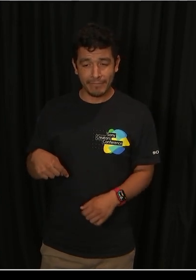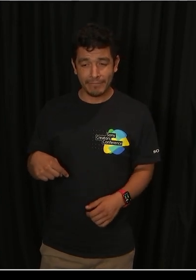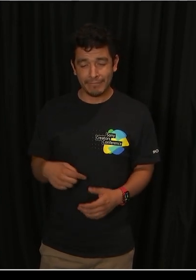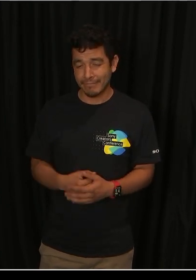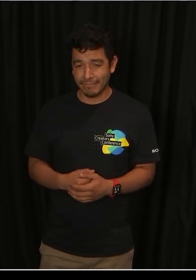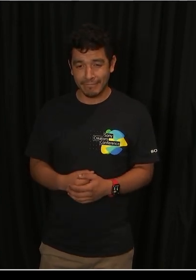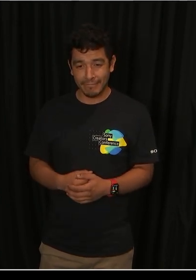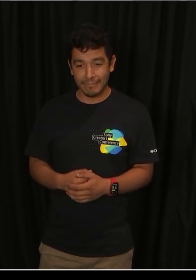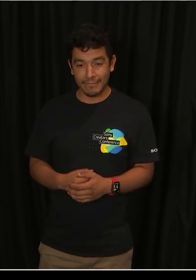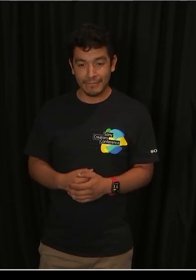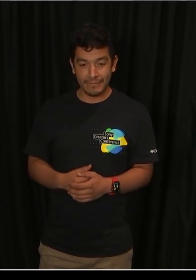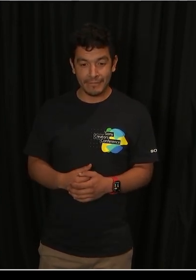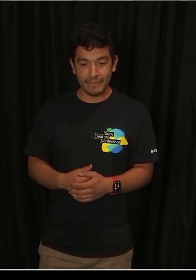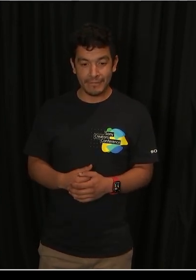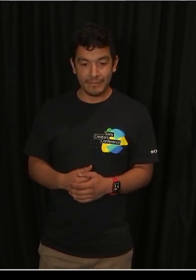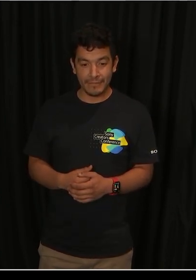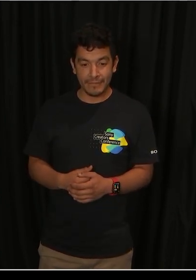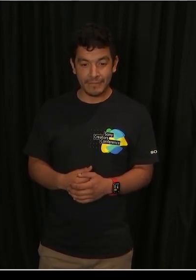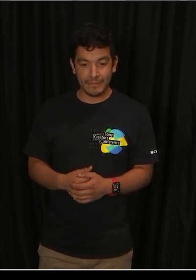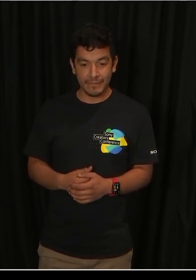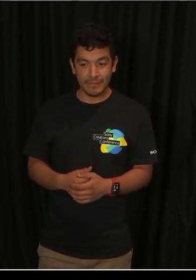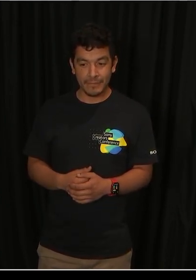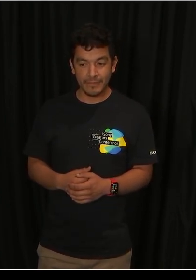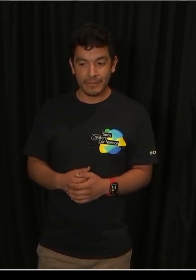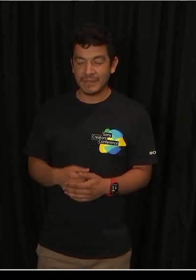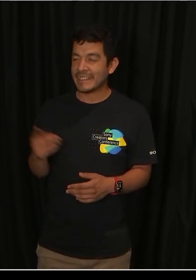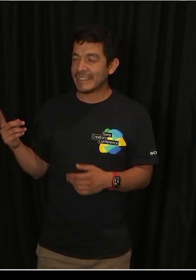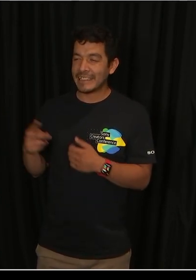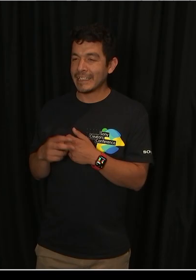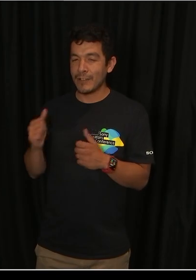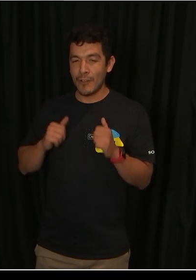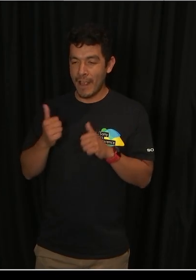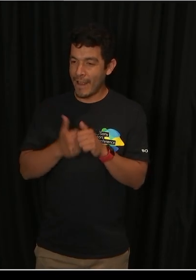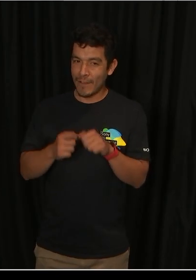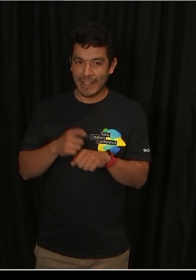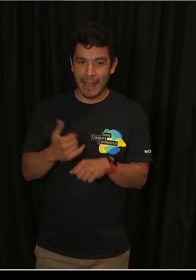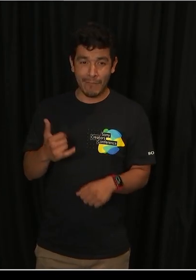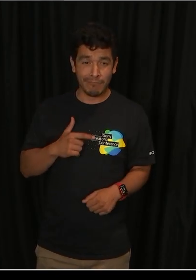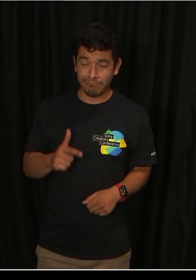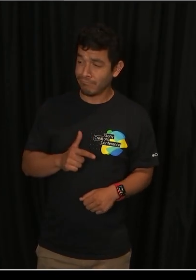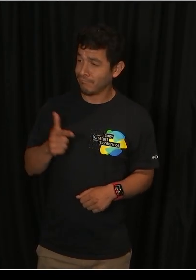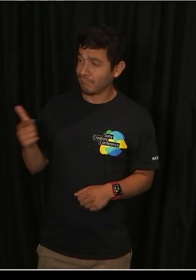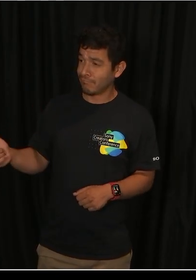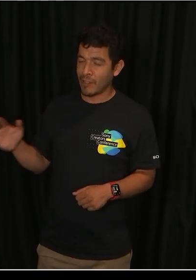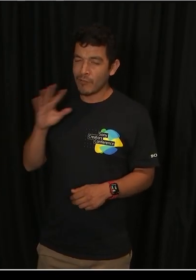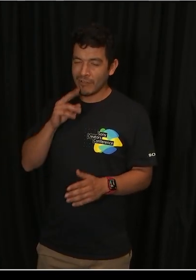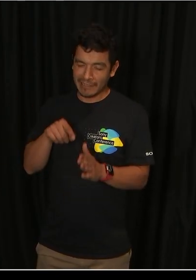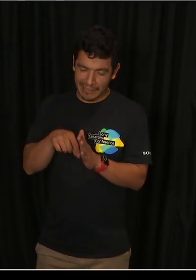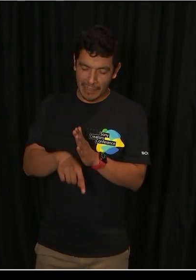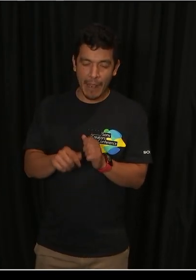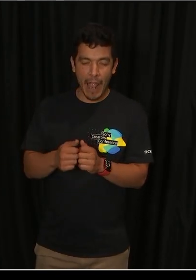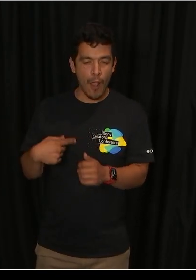He steals the show every time. So I'm going to hand this off to Alan Hawkins, who's going to go deep into how he animated Hobie,